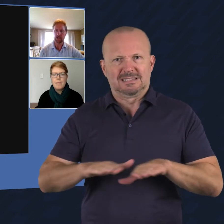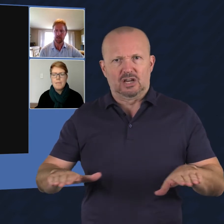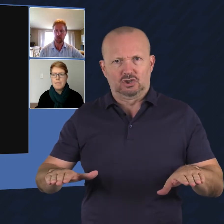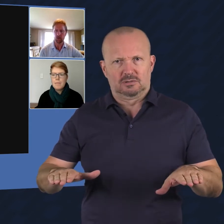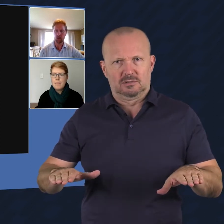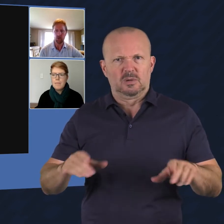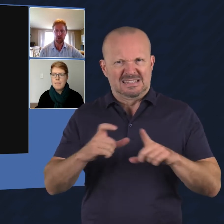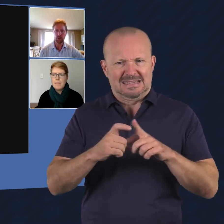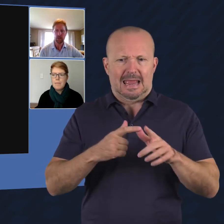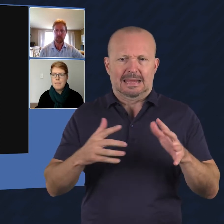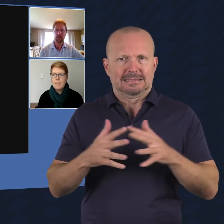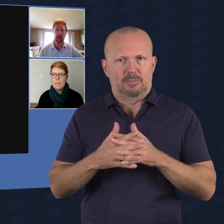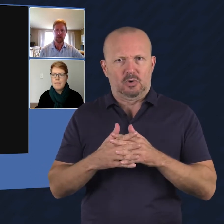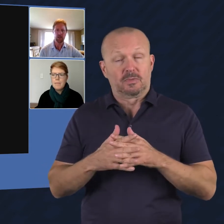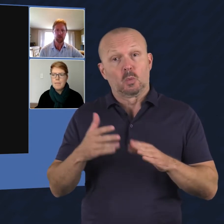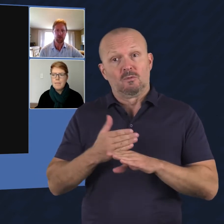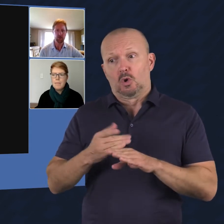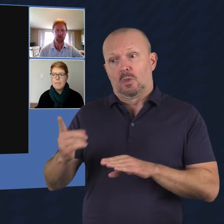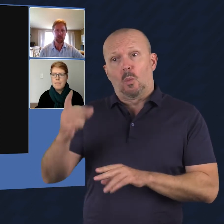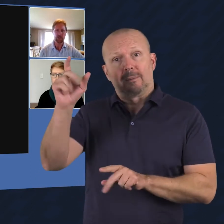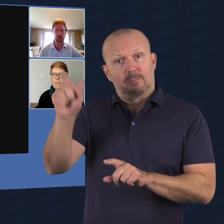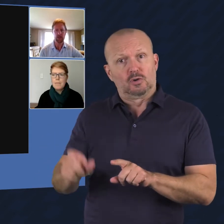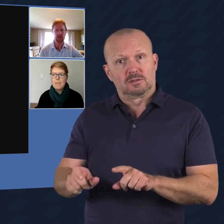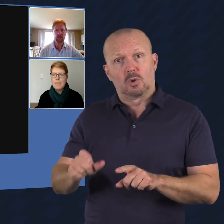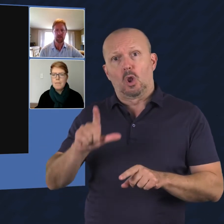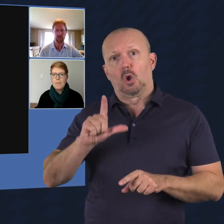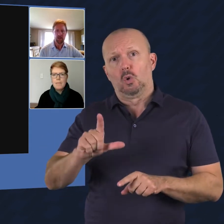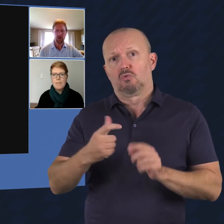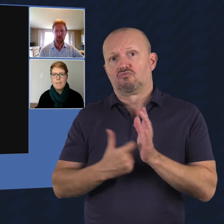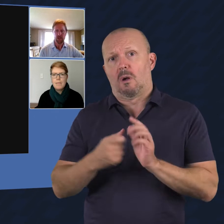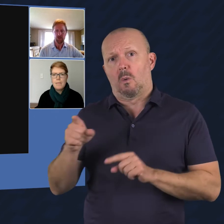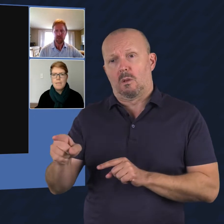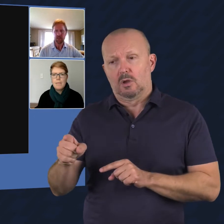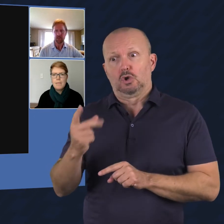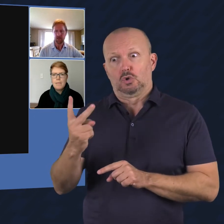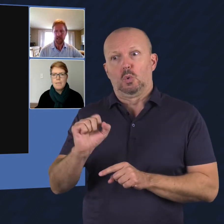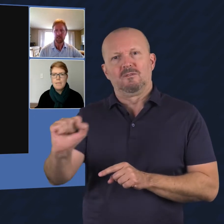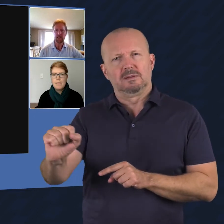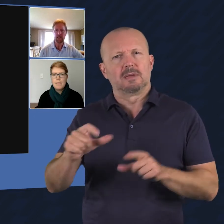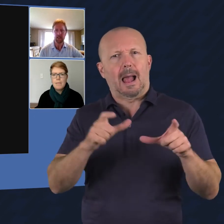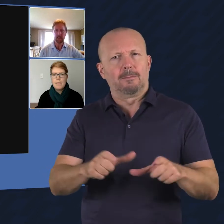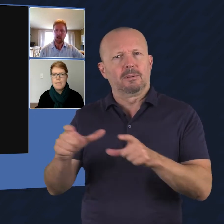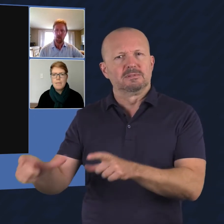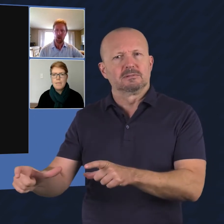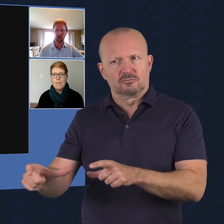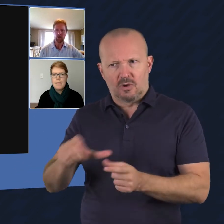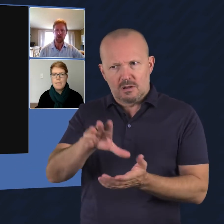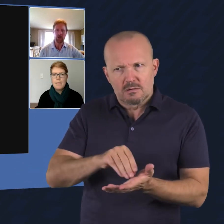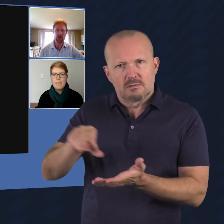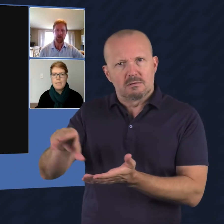artist Luke Rowell in archiving two of his LP's. The project addresses the reality that while music production